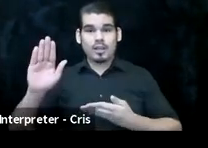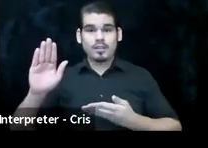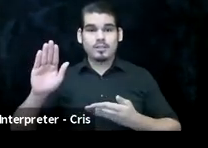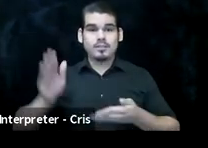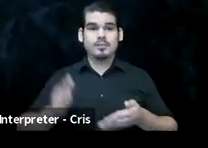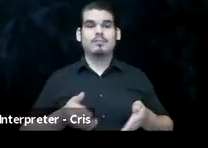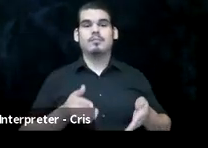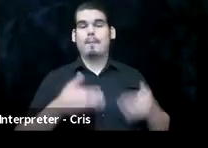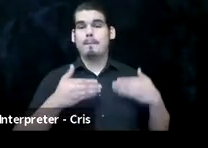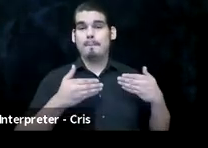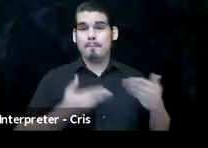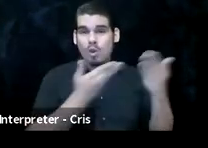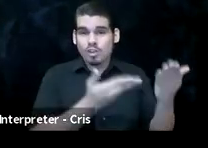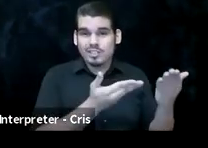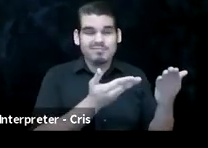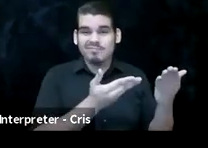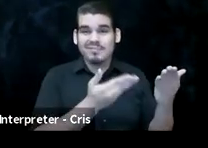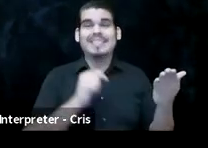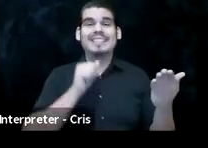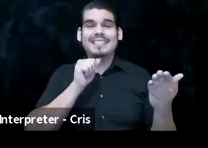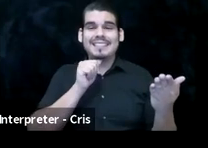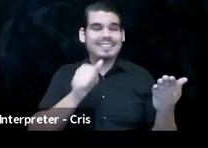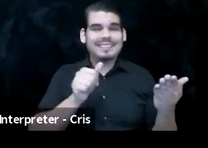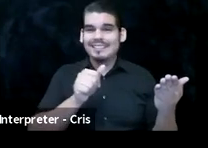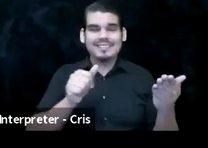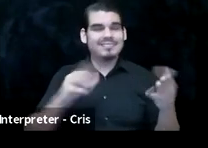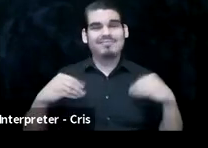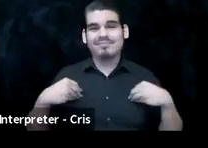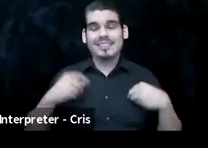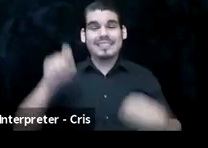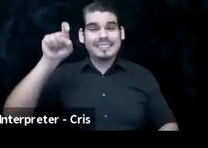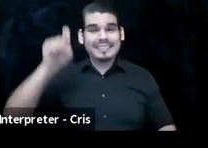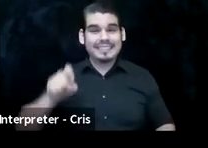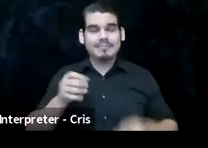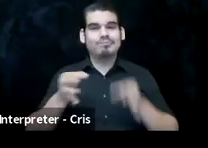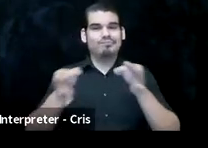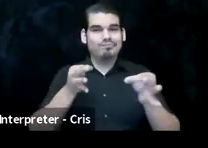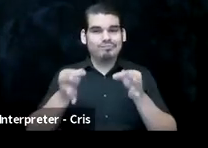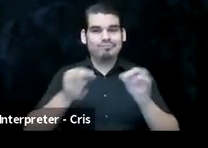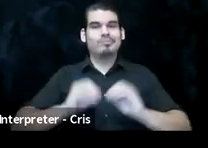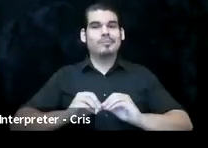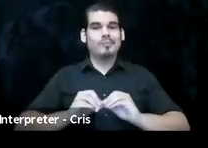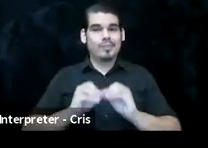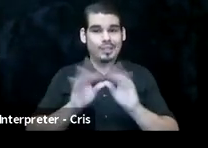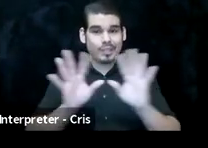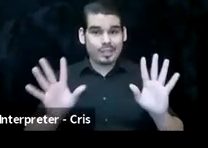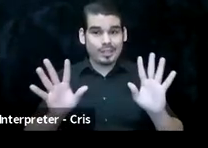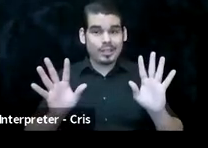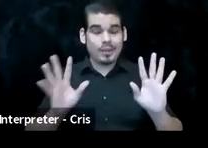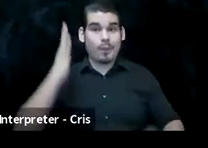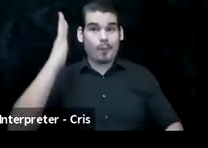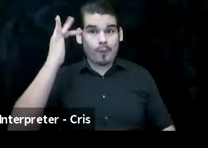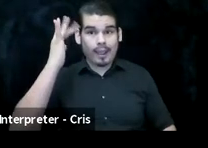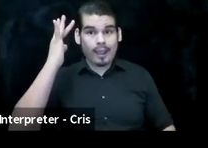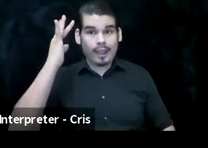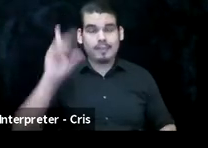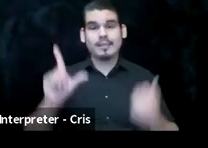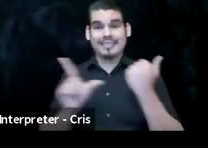Gerardo Chavez, RAD IX: Please be sure to include every little detail so that way they're able to recognize your motion is the happened to me before.